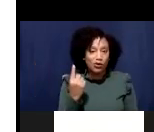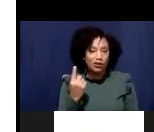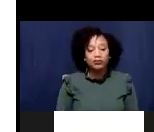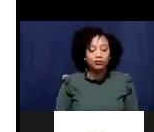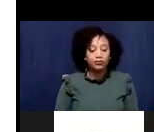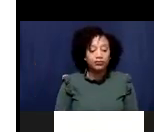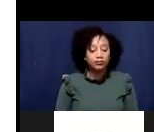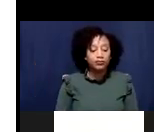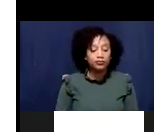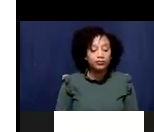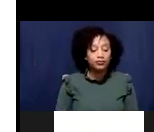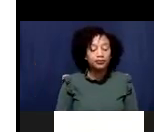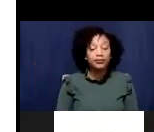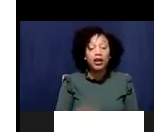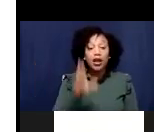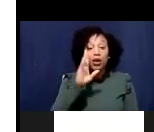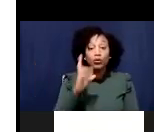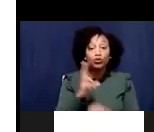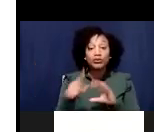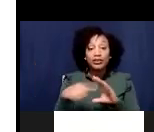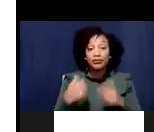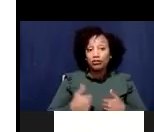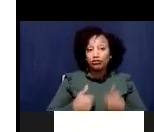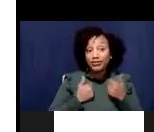You're gonna use an email address as your login.